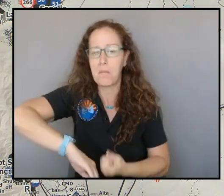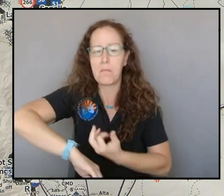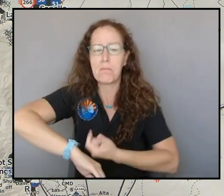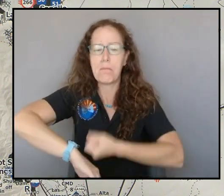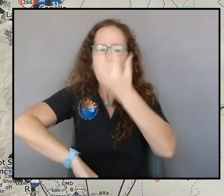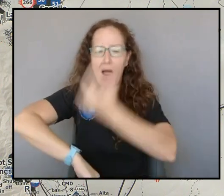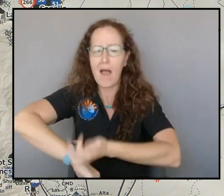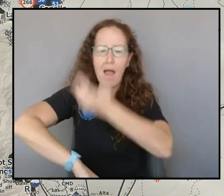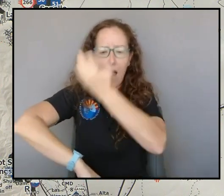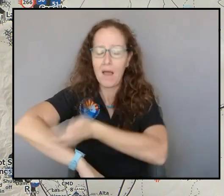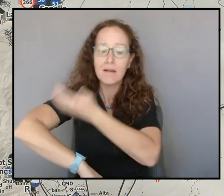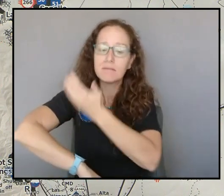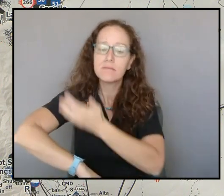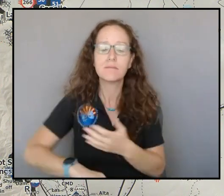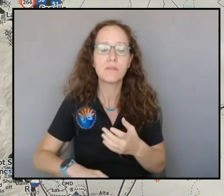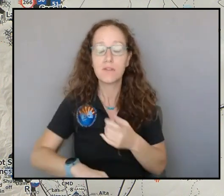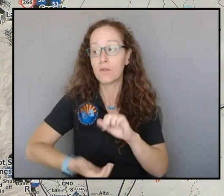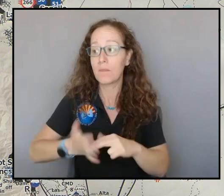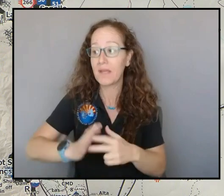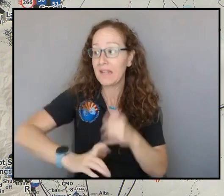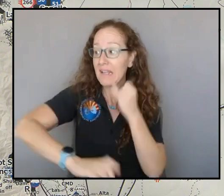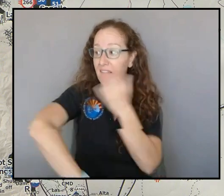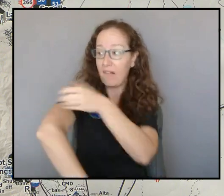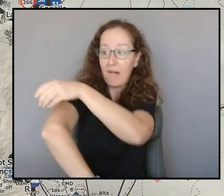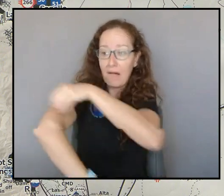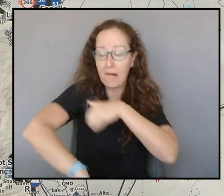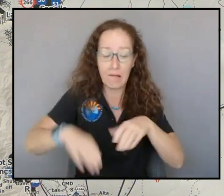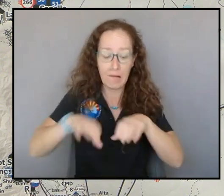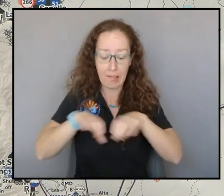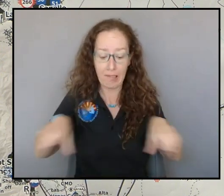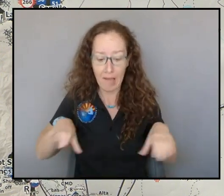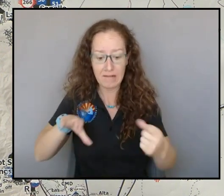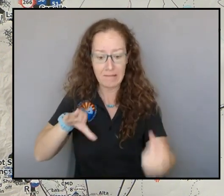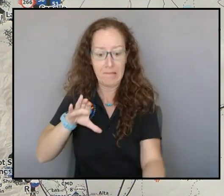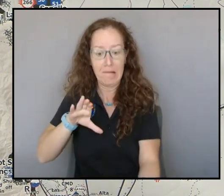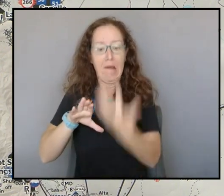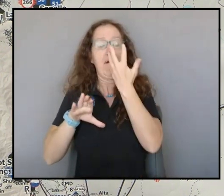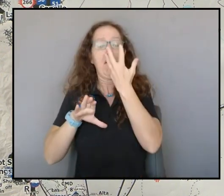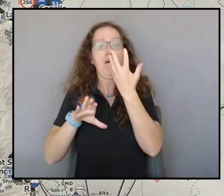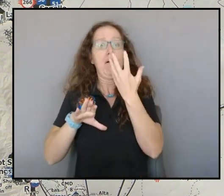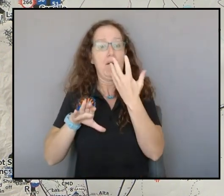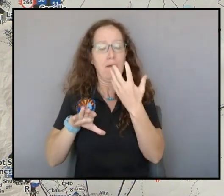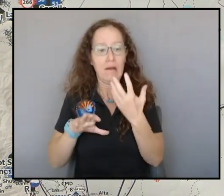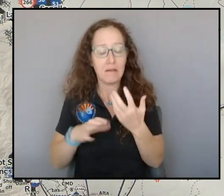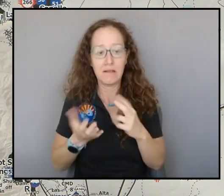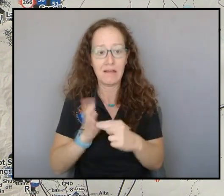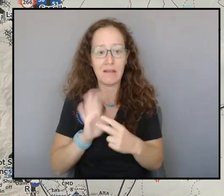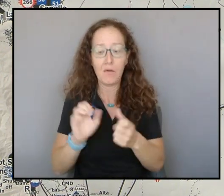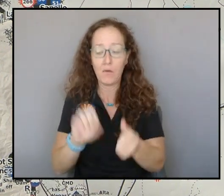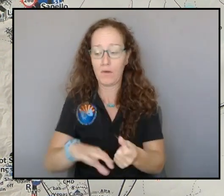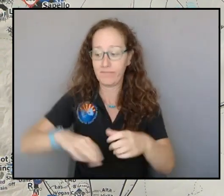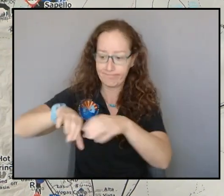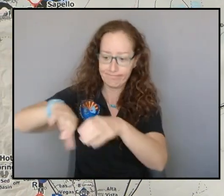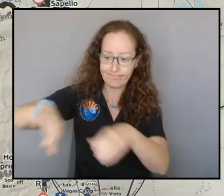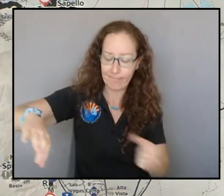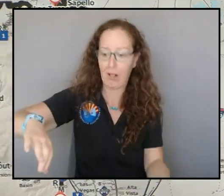our lines where our folks are strung out on it and holding. So, hopefully that will help people understand a little